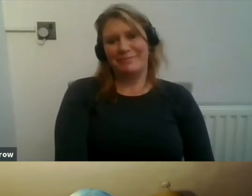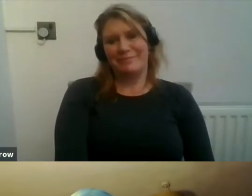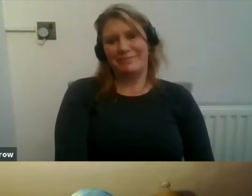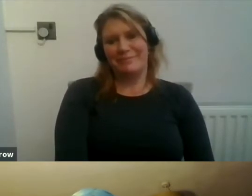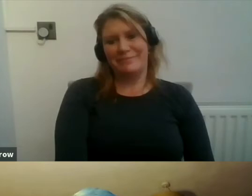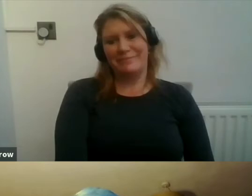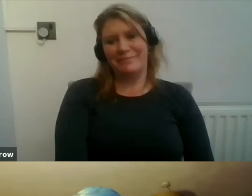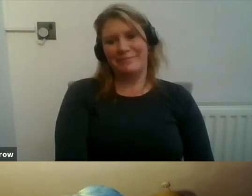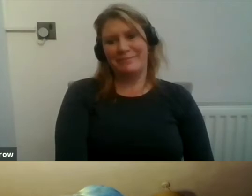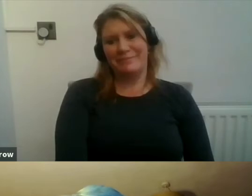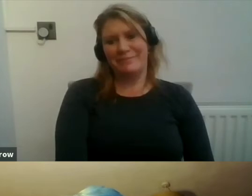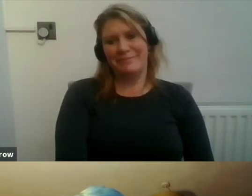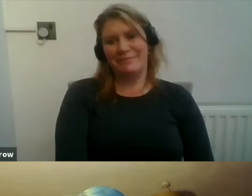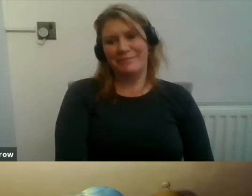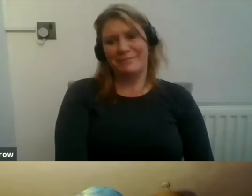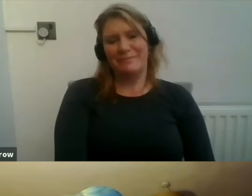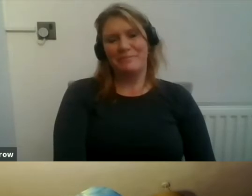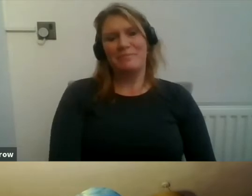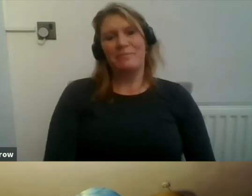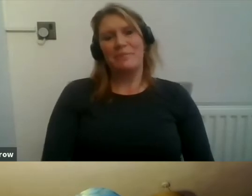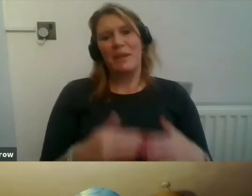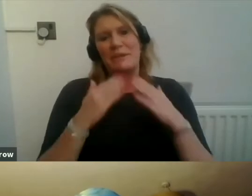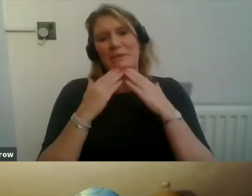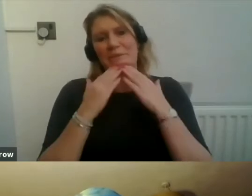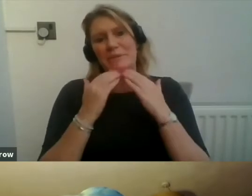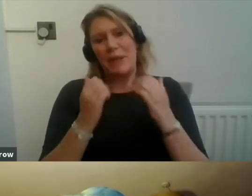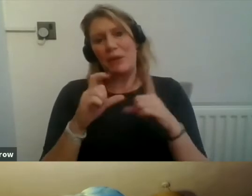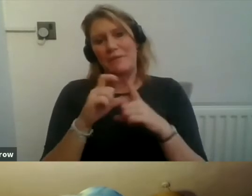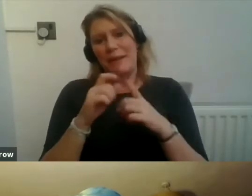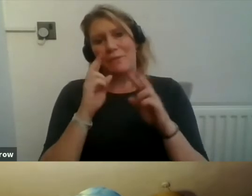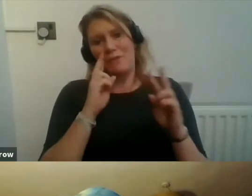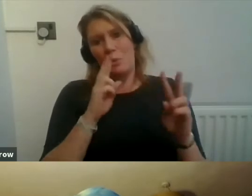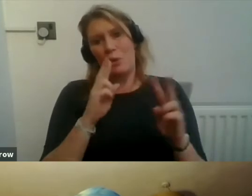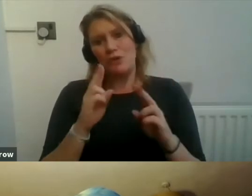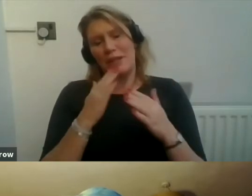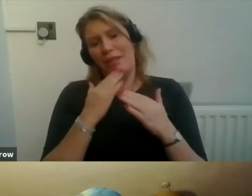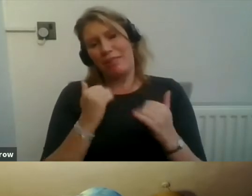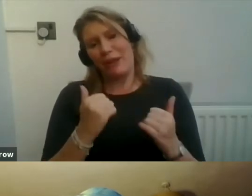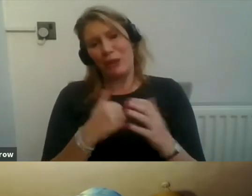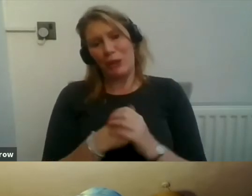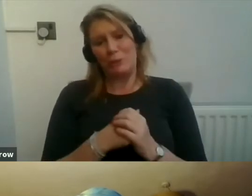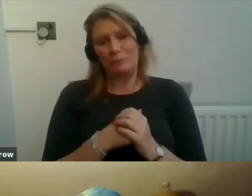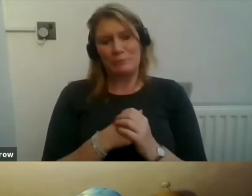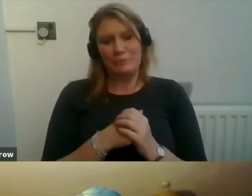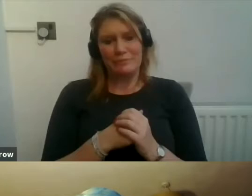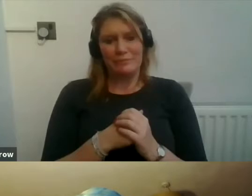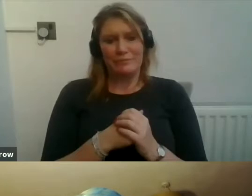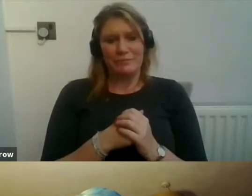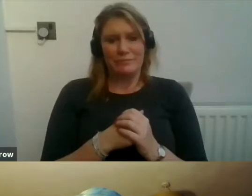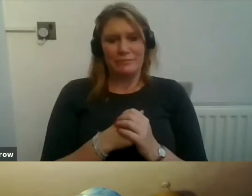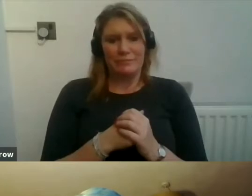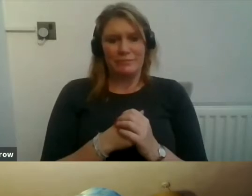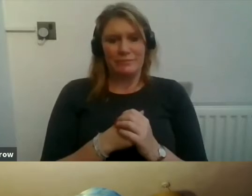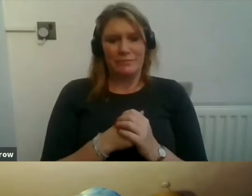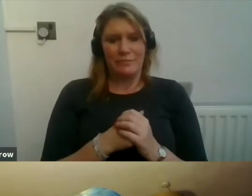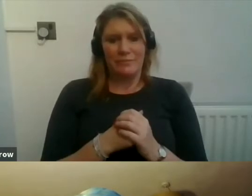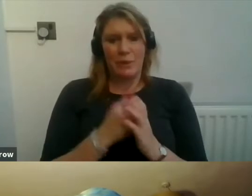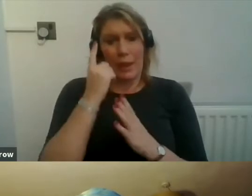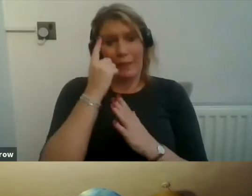That's lovely, thank you Deborah for watching. I think we will say goodbye